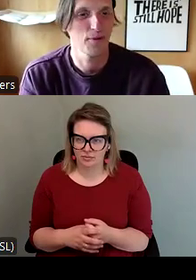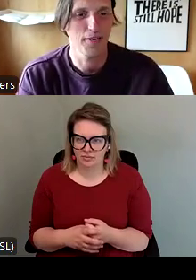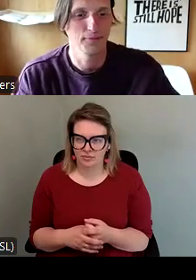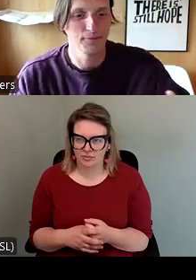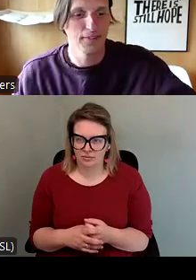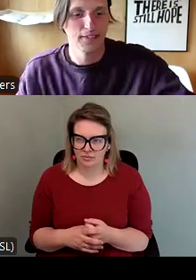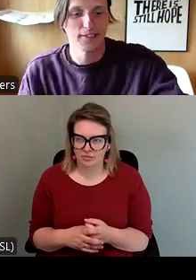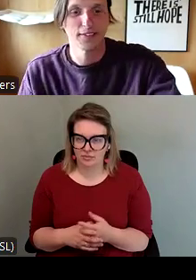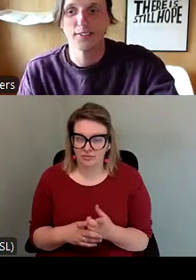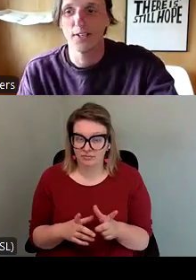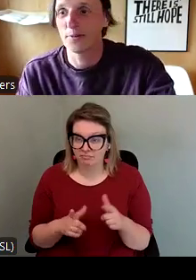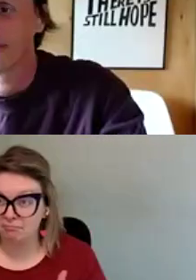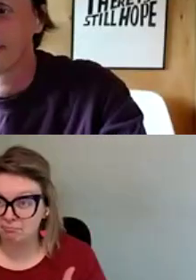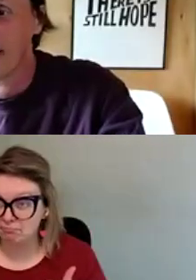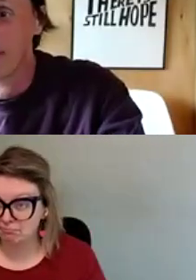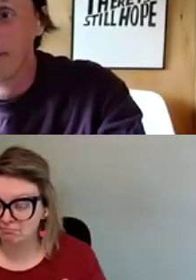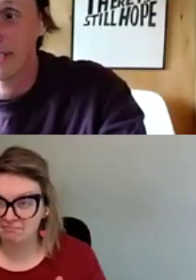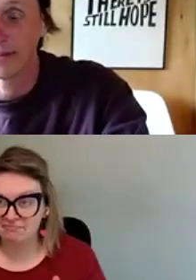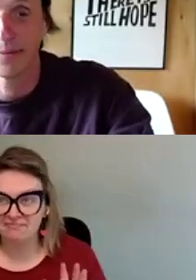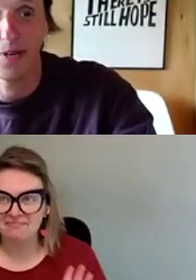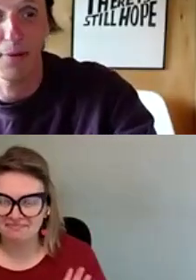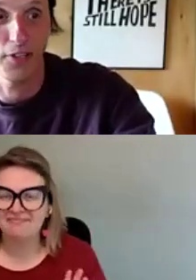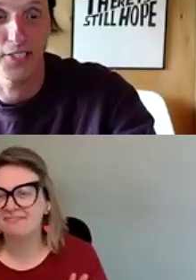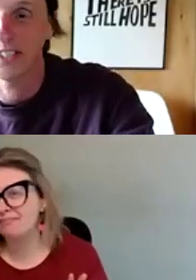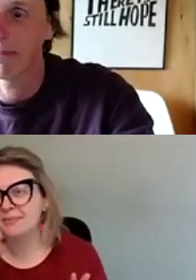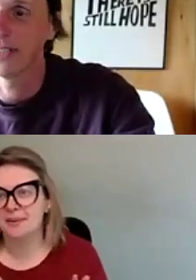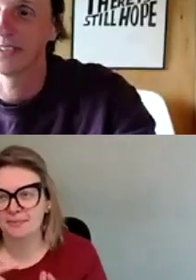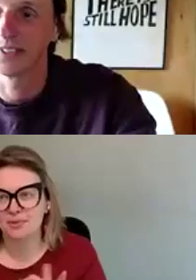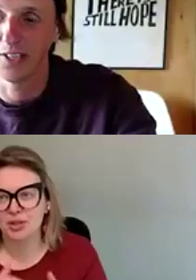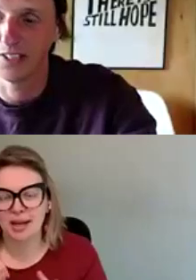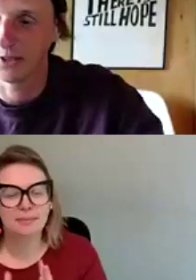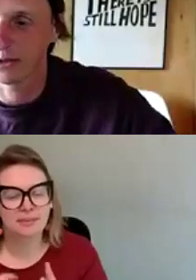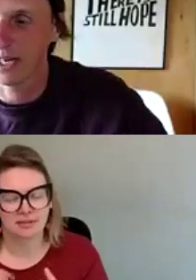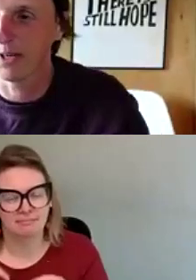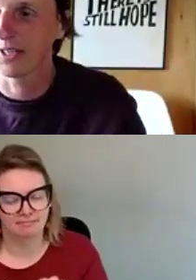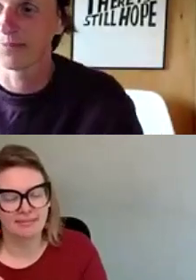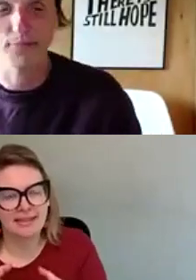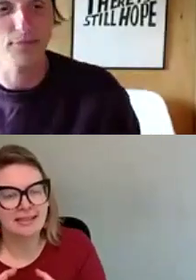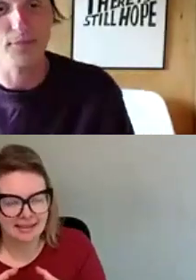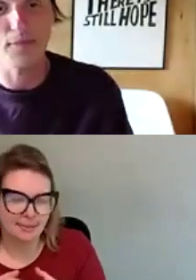Okay. I'm James. I'm one of the tech champions at the Digital Culture Network.